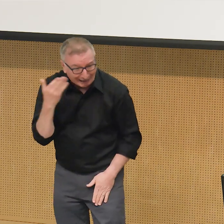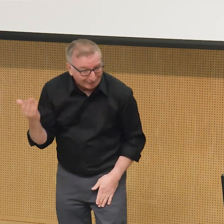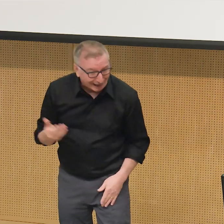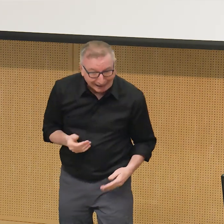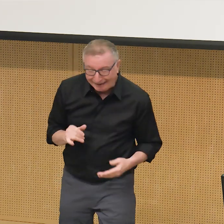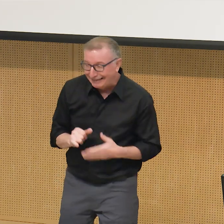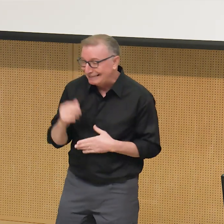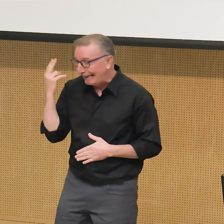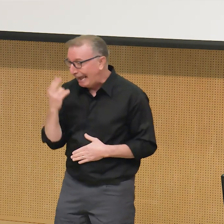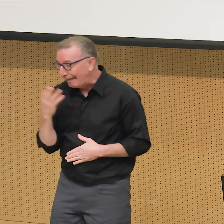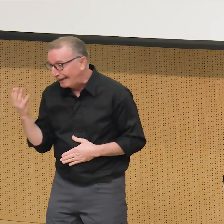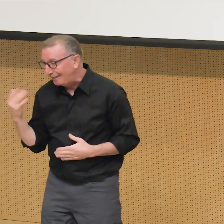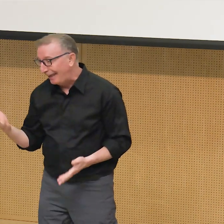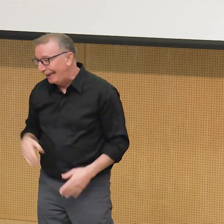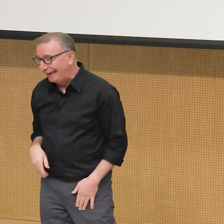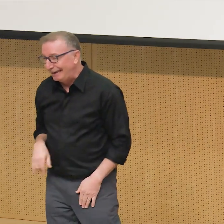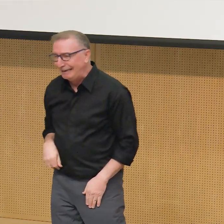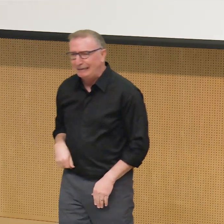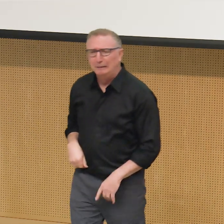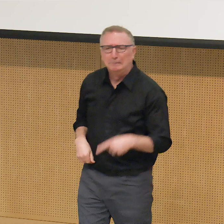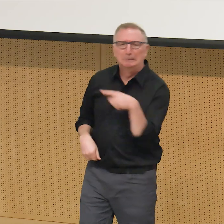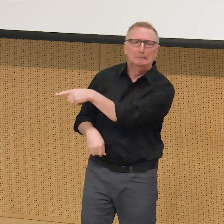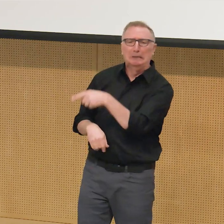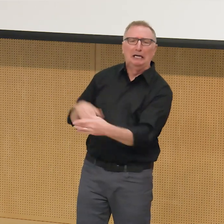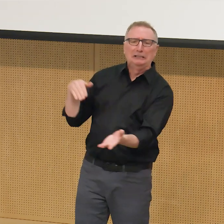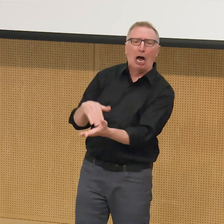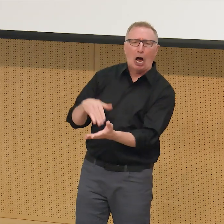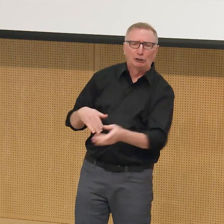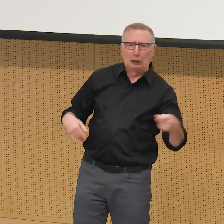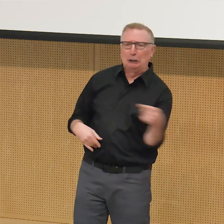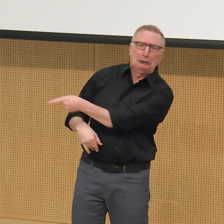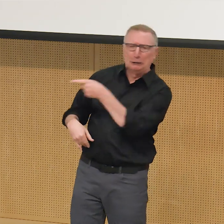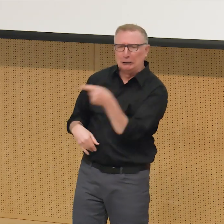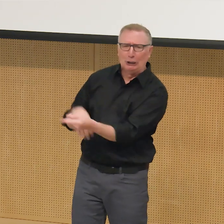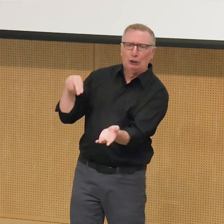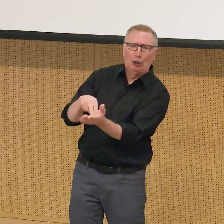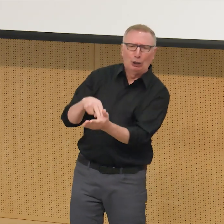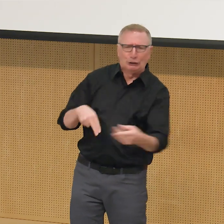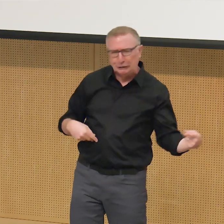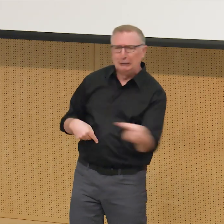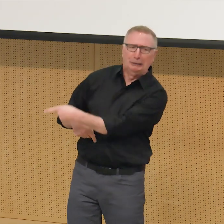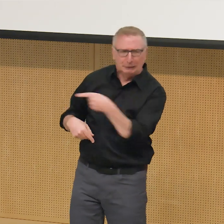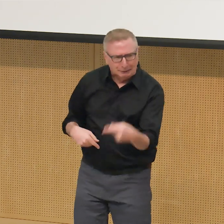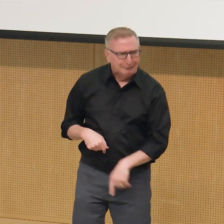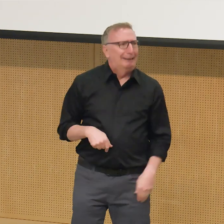I don't know if it's an Italian thing or not, but my family really wanted me to go into healthcare. They wanted me to be a doctor.